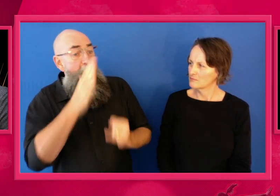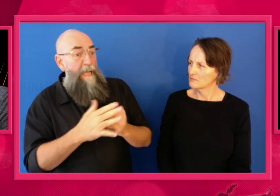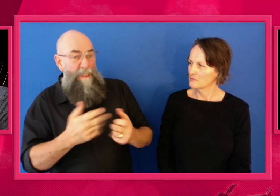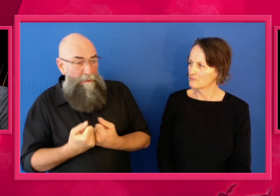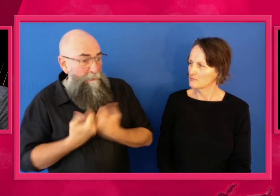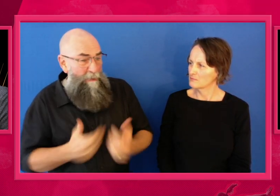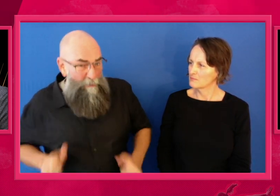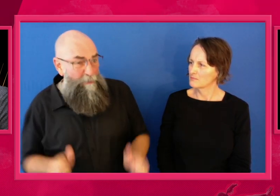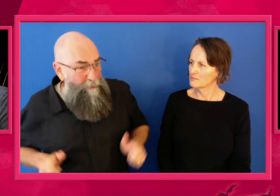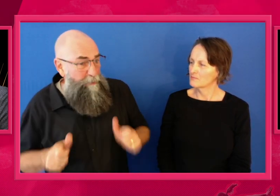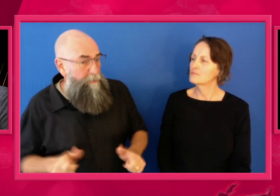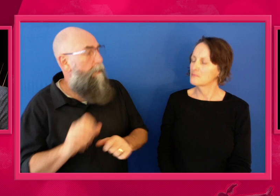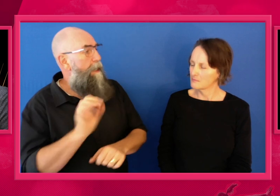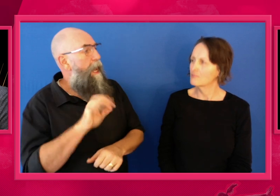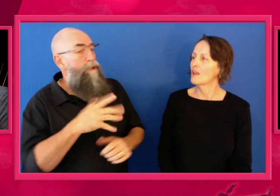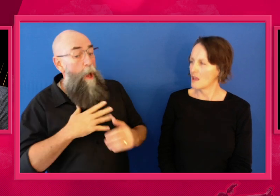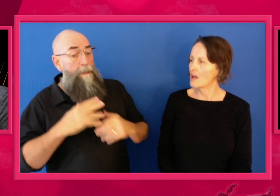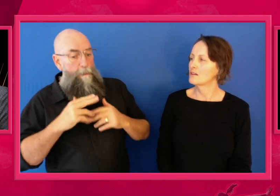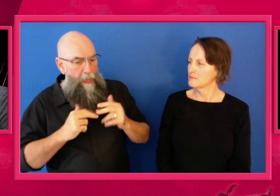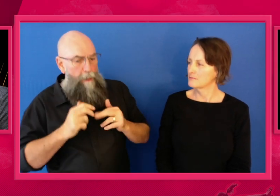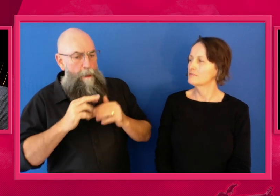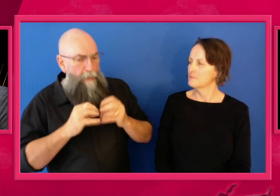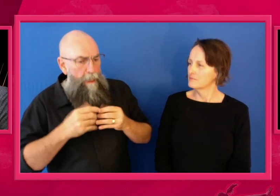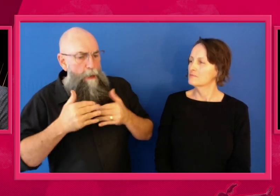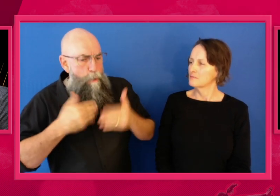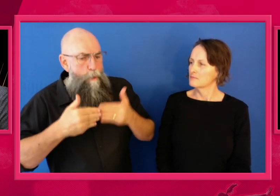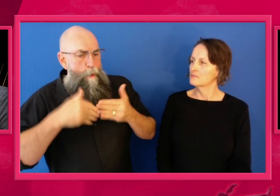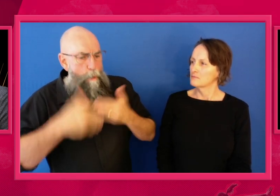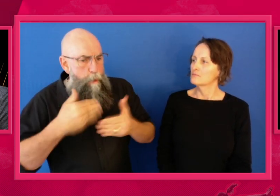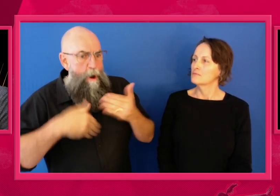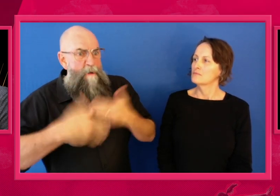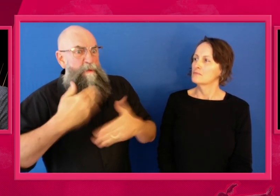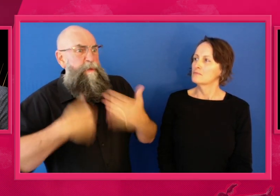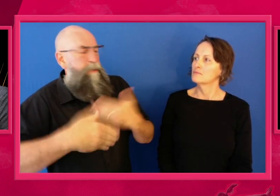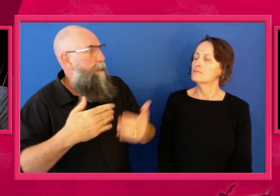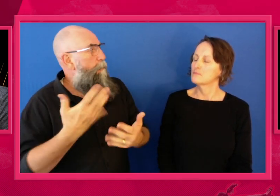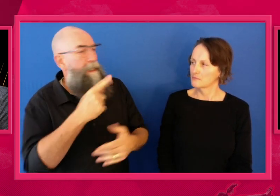to build that last 500 metres to the point where you're breaking and hurting the competition